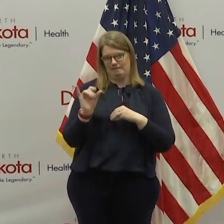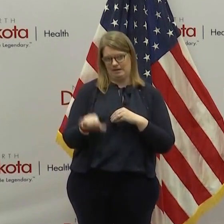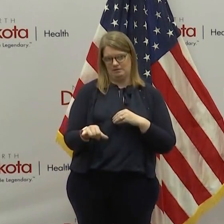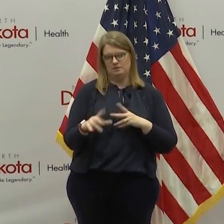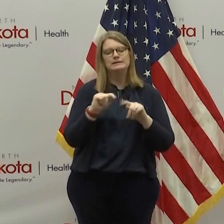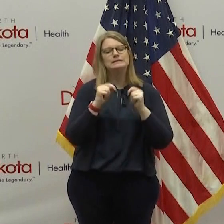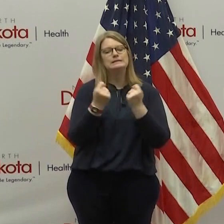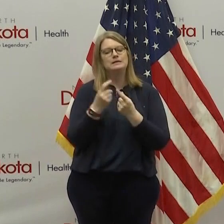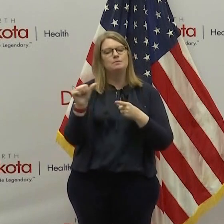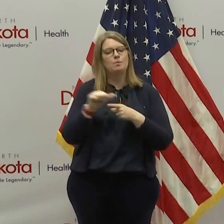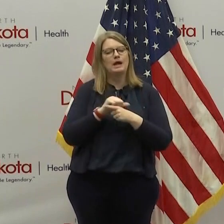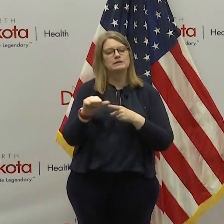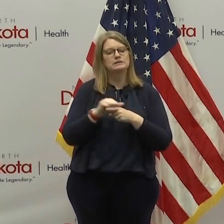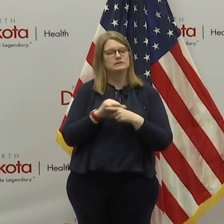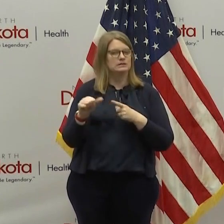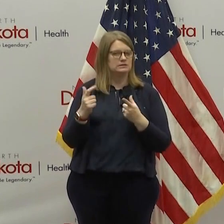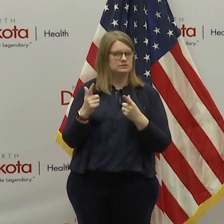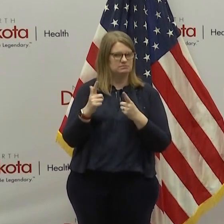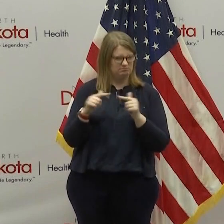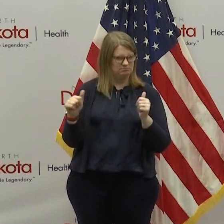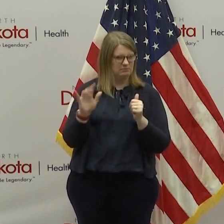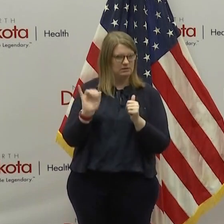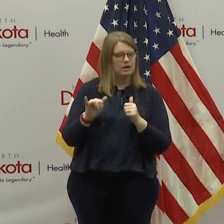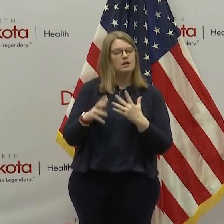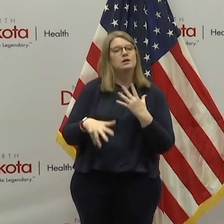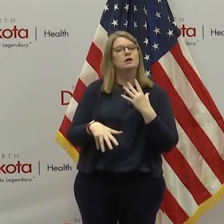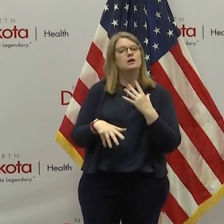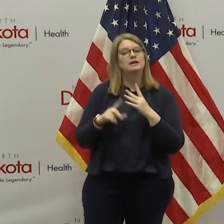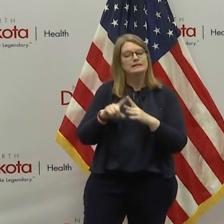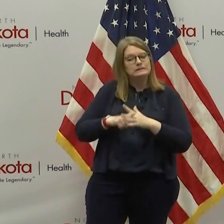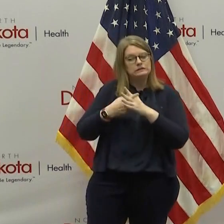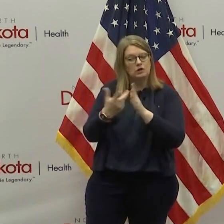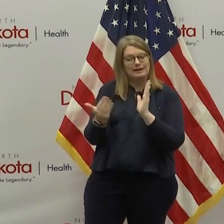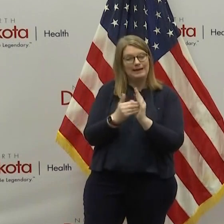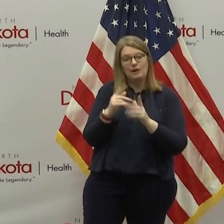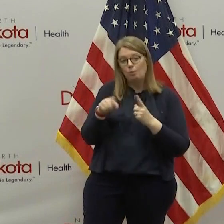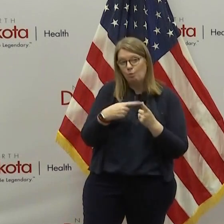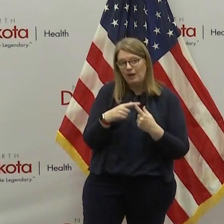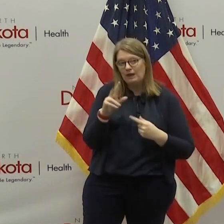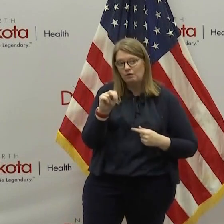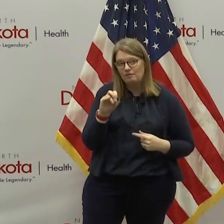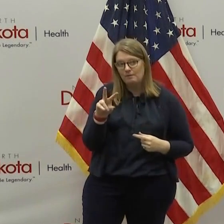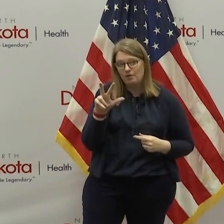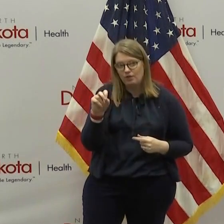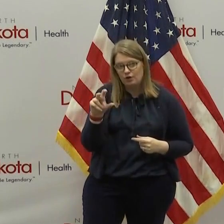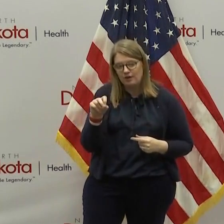TO THE SCHOOL ACTIVITIES DISCUSSION AND OTHER THINGS. WE'VE AMENDED LAST FRIDAY'S